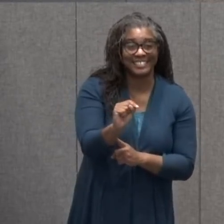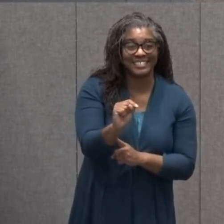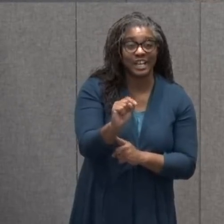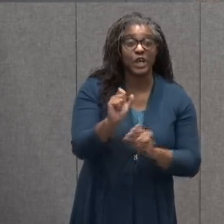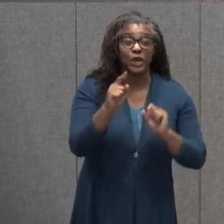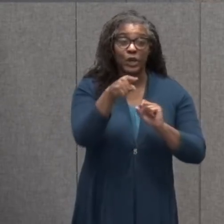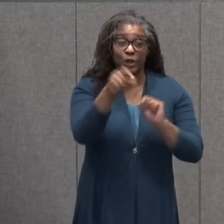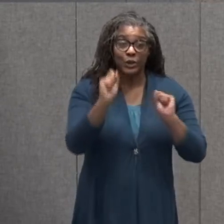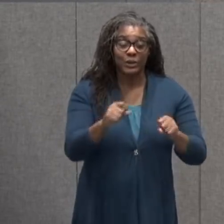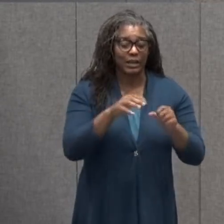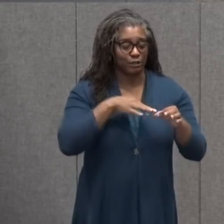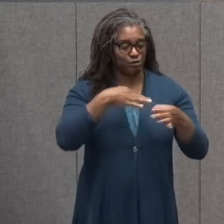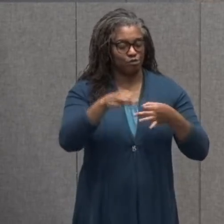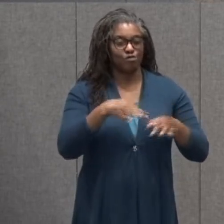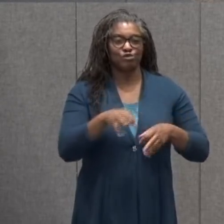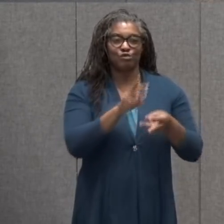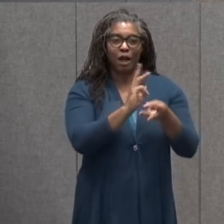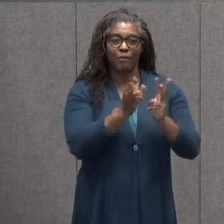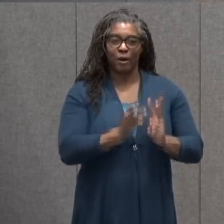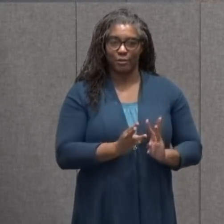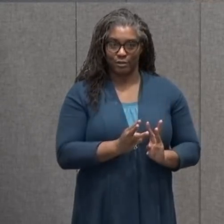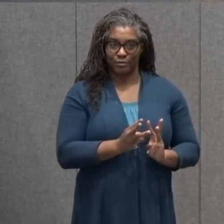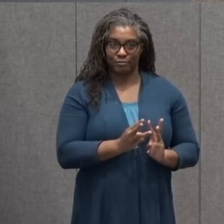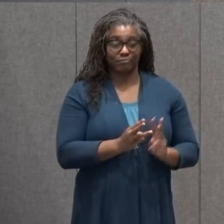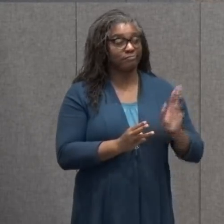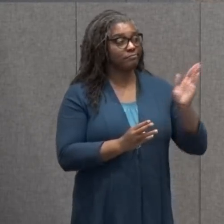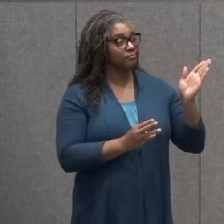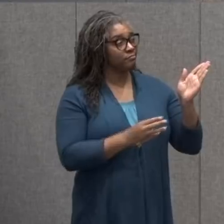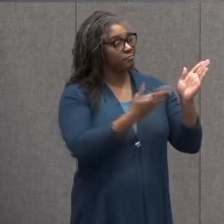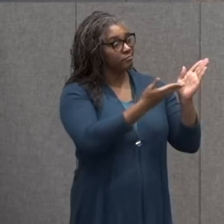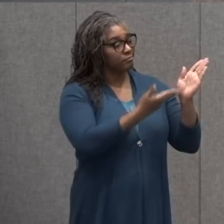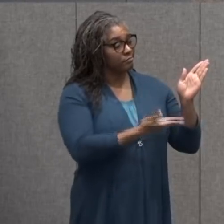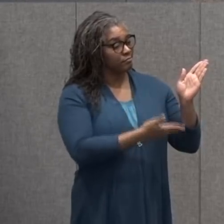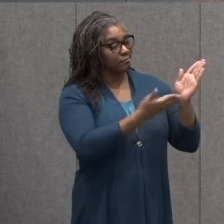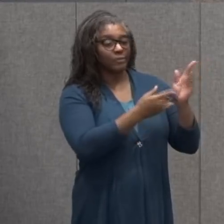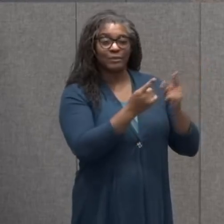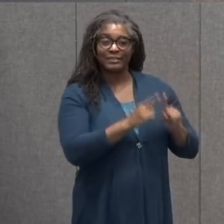to show what we know, and to create new things based on